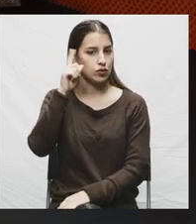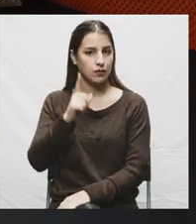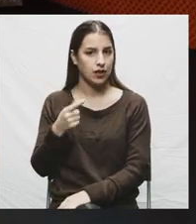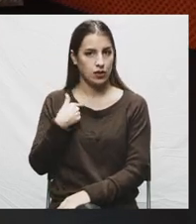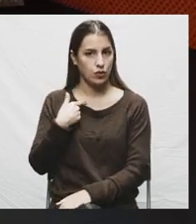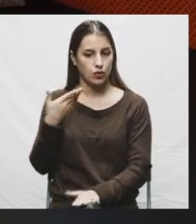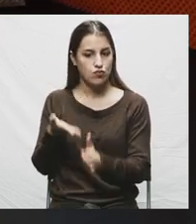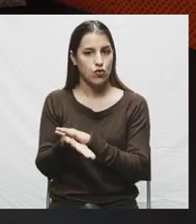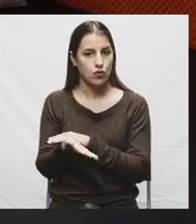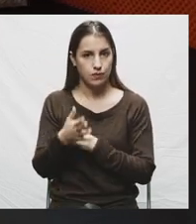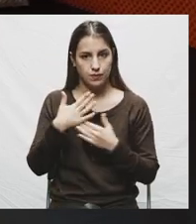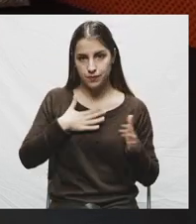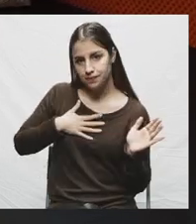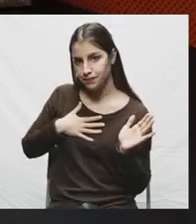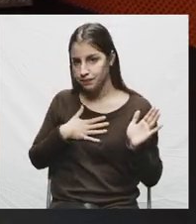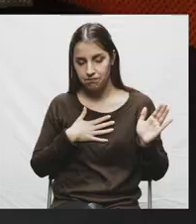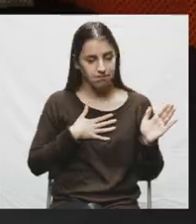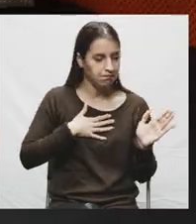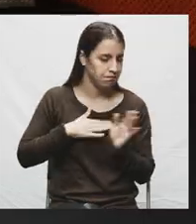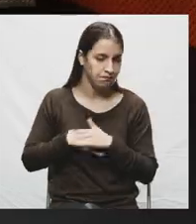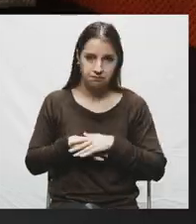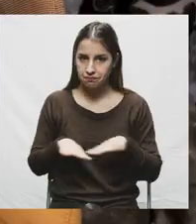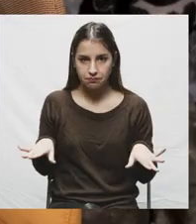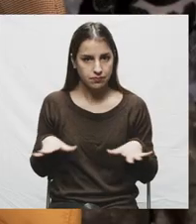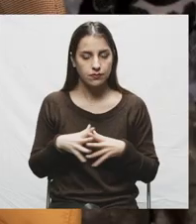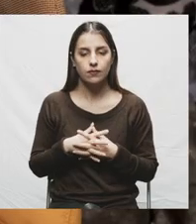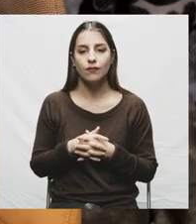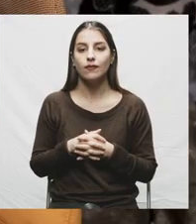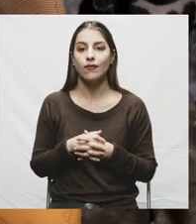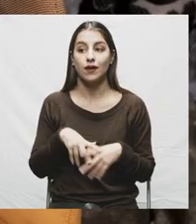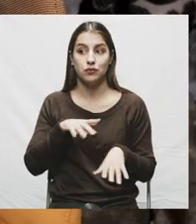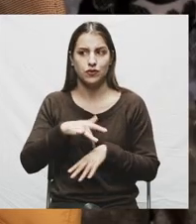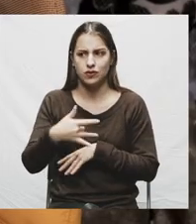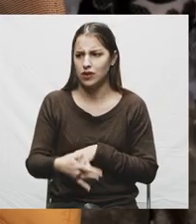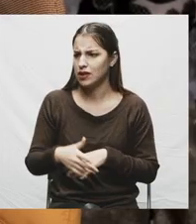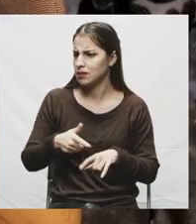Yes, yes. — It wasn’t on my horizons. Regarding future and career.